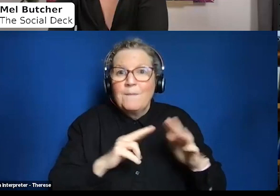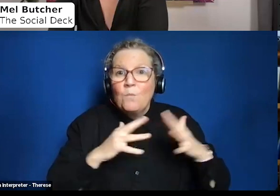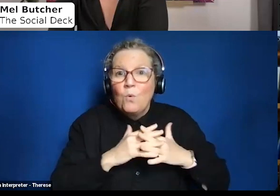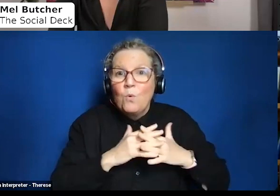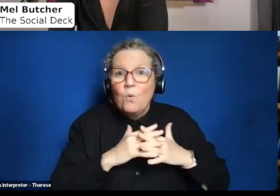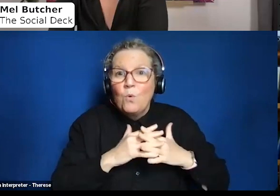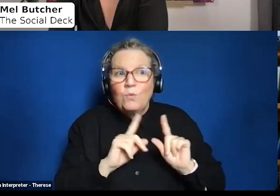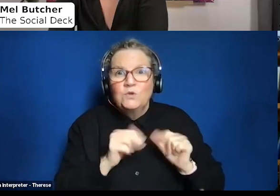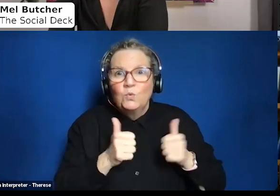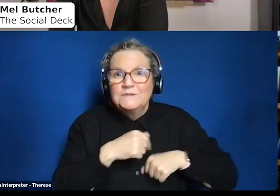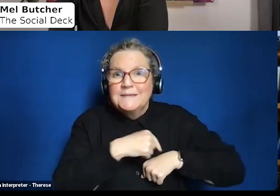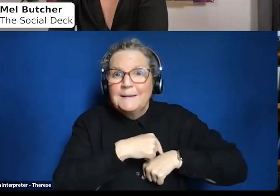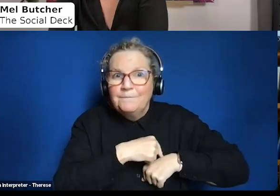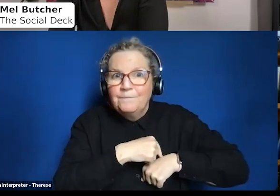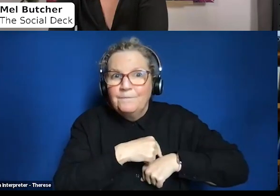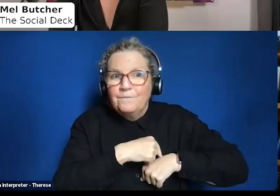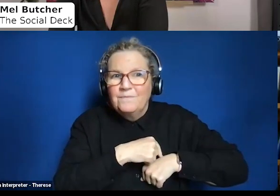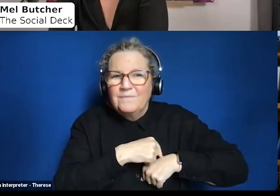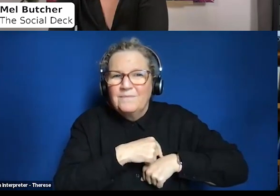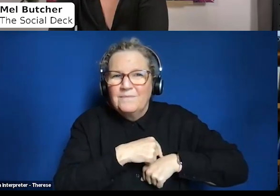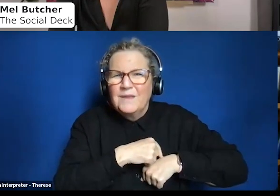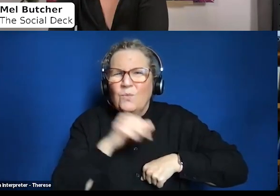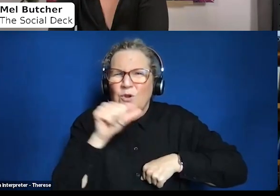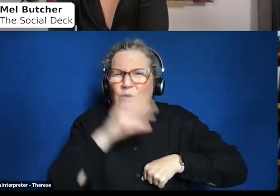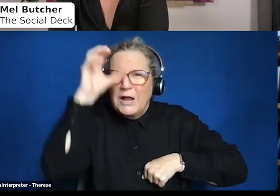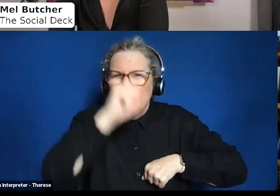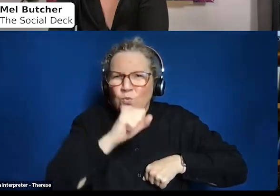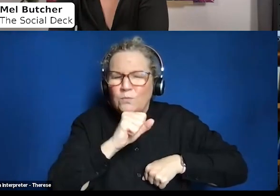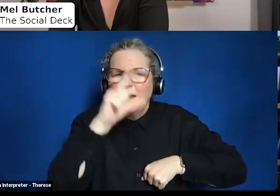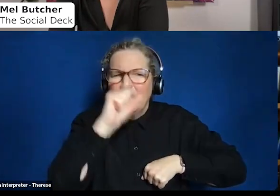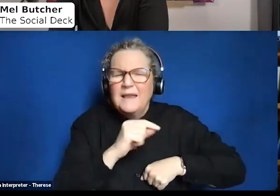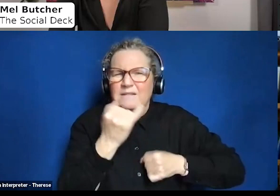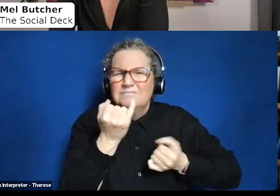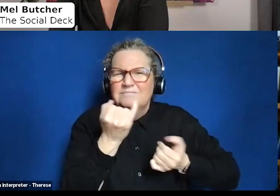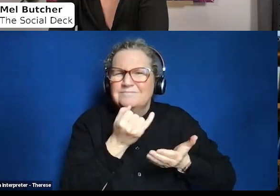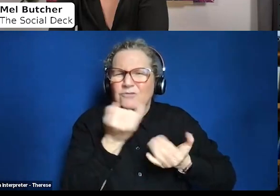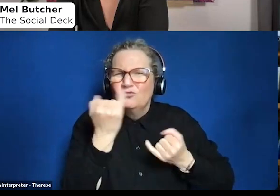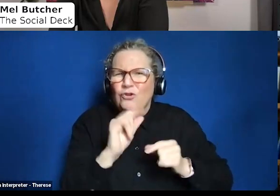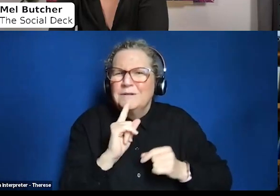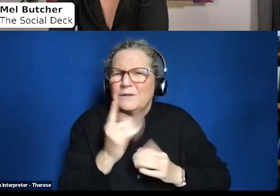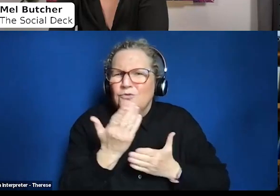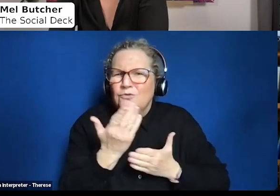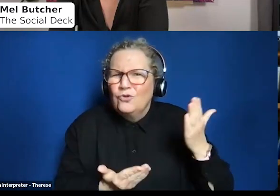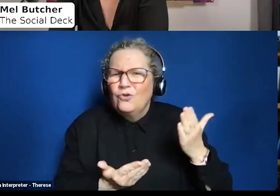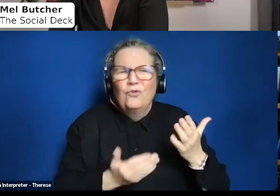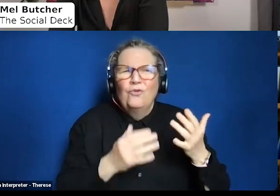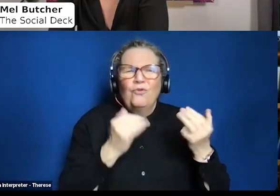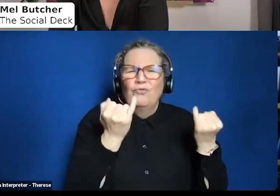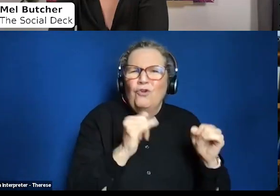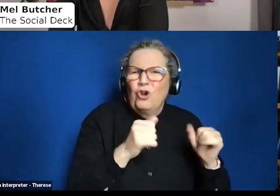We should assume that, you know, things can be misused and mis told. And I think mechanisms need to be put in place to make sure